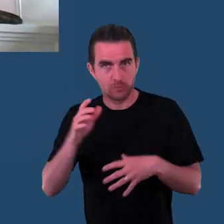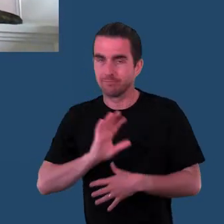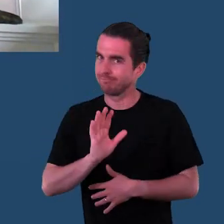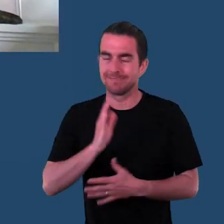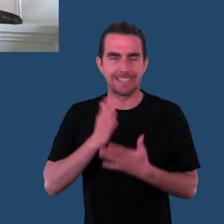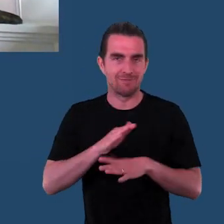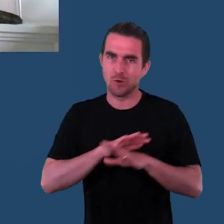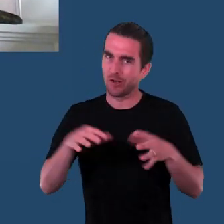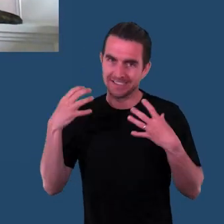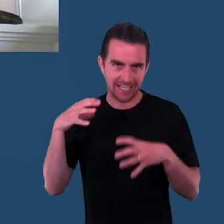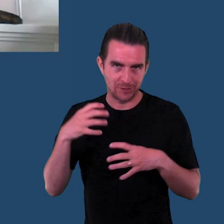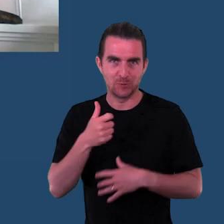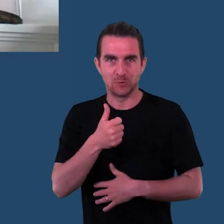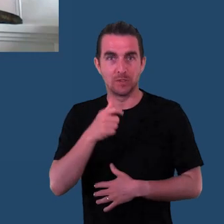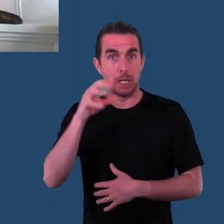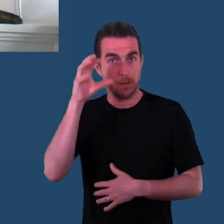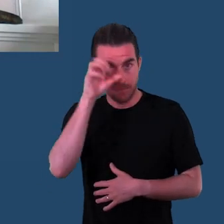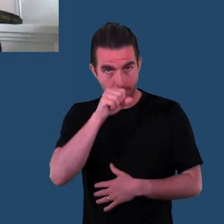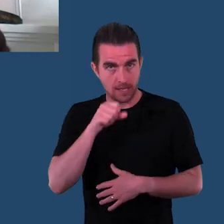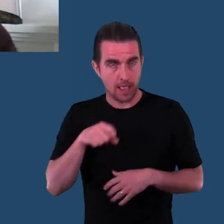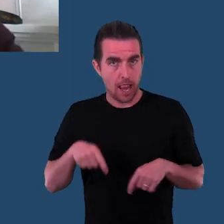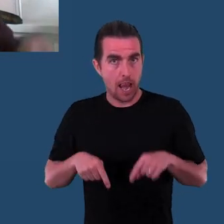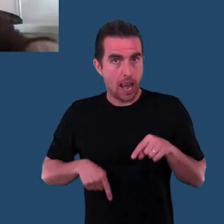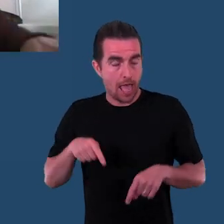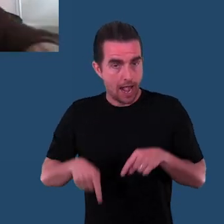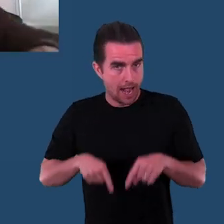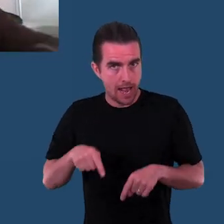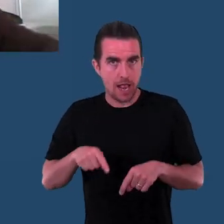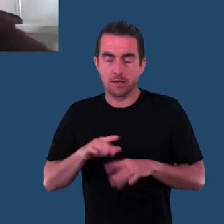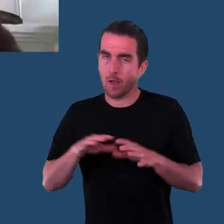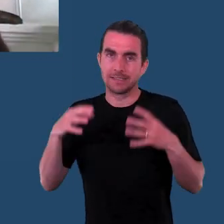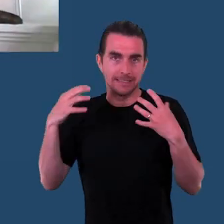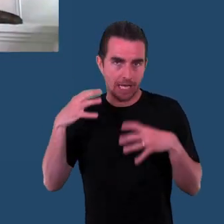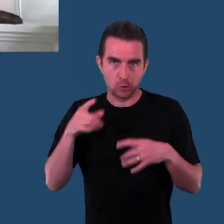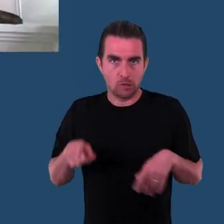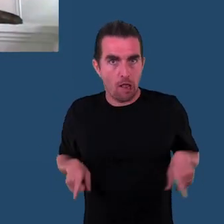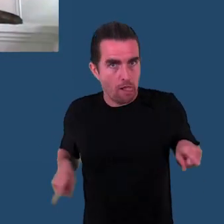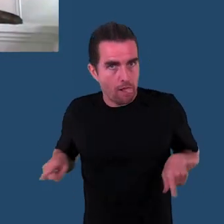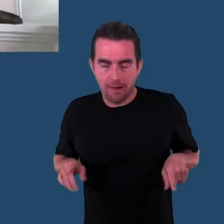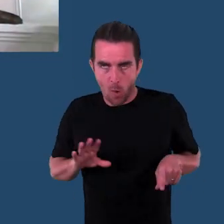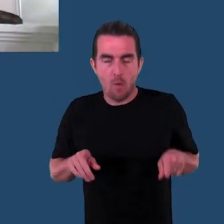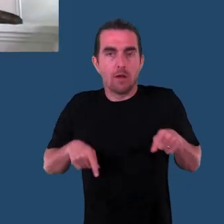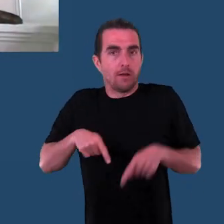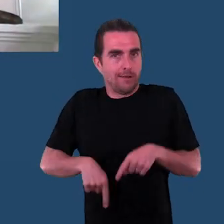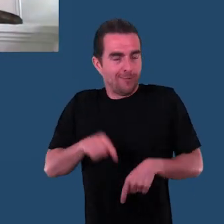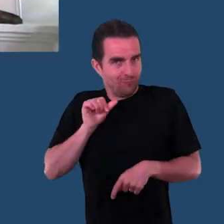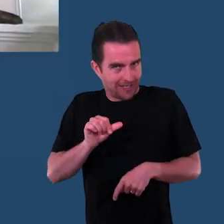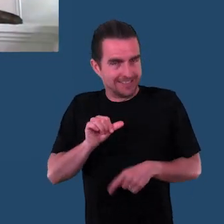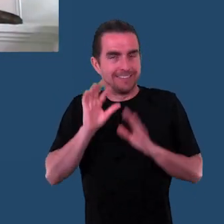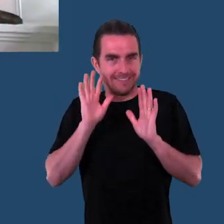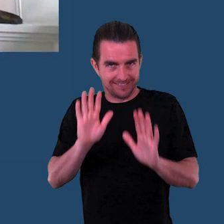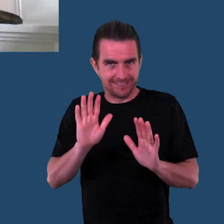Definitely not a dinosaur! Remember, sprawling legs, out to the side, not a dinosaur. Exactly. Look for those signs, definitely.